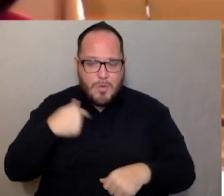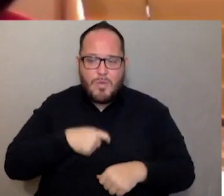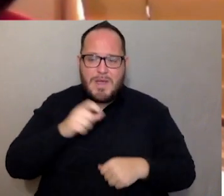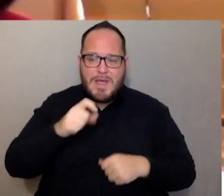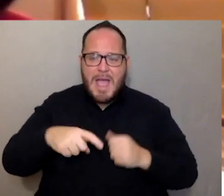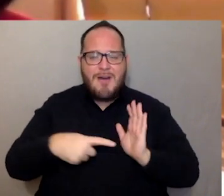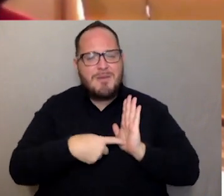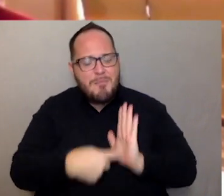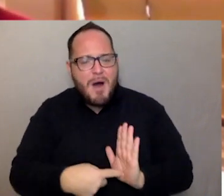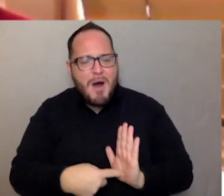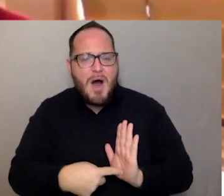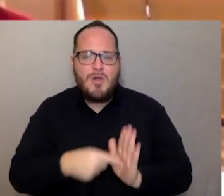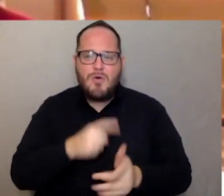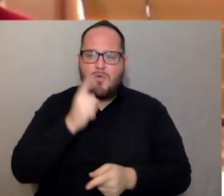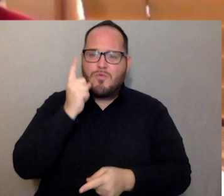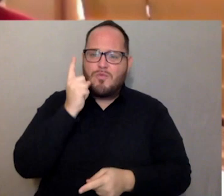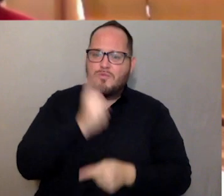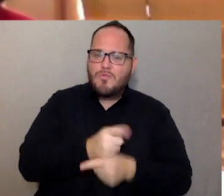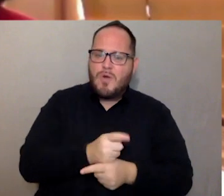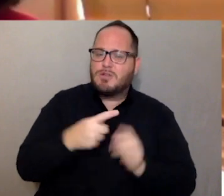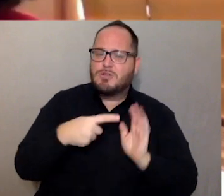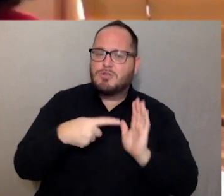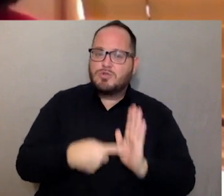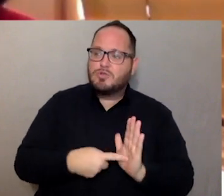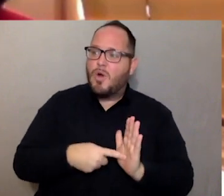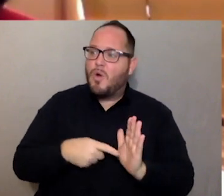SHOW THAT THEIR SUCCESS IS OUR SUCCESS. WE CANNOT AT THE MOST CHARITABLE TIME OF YEAR, TURN OUR BACKS ON